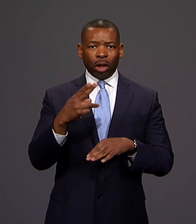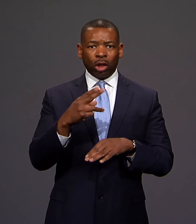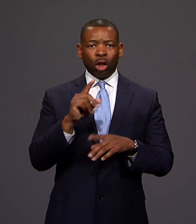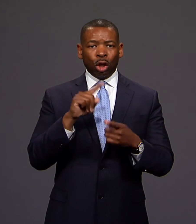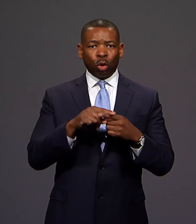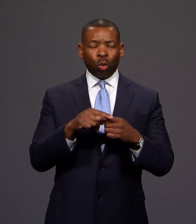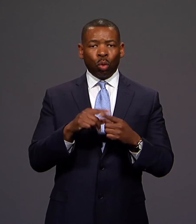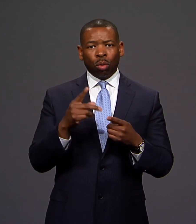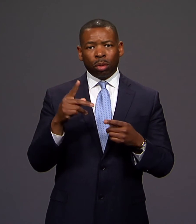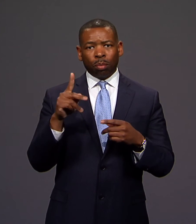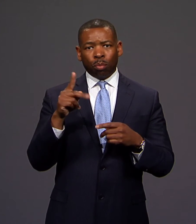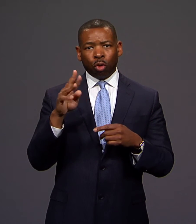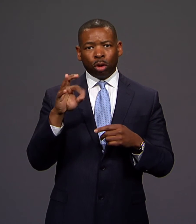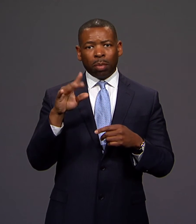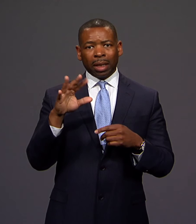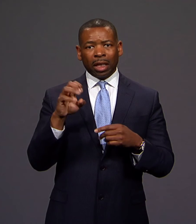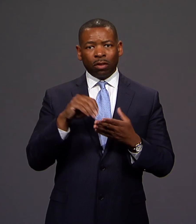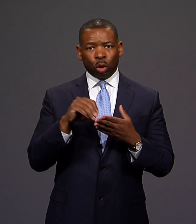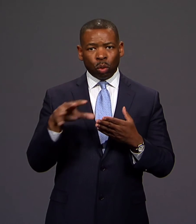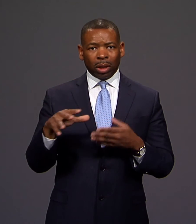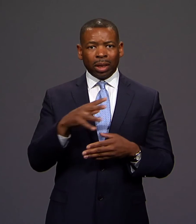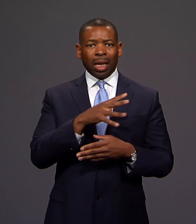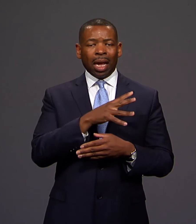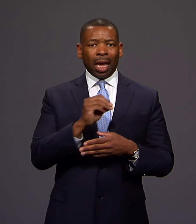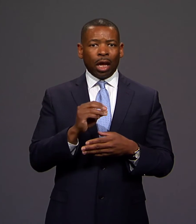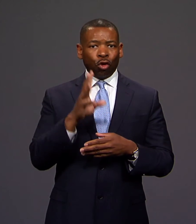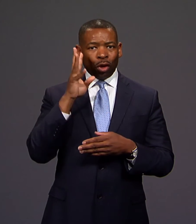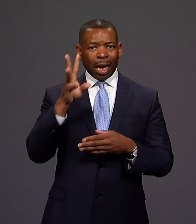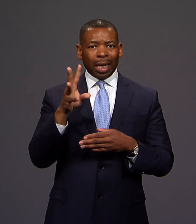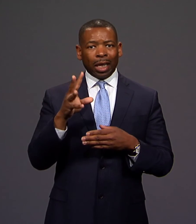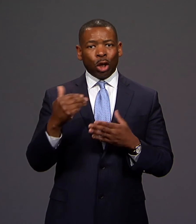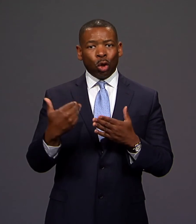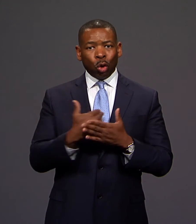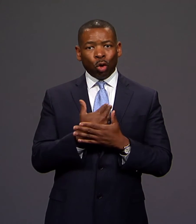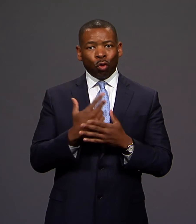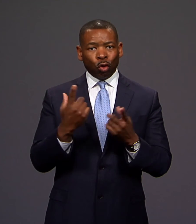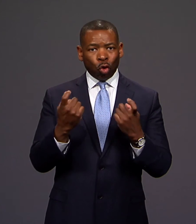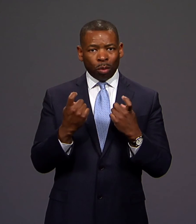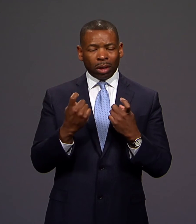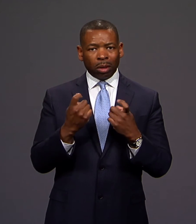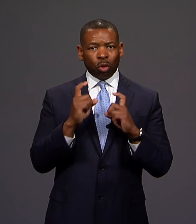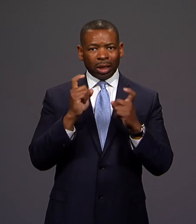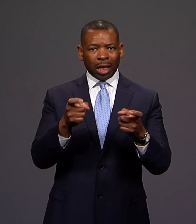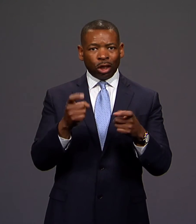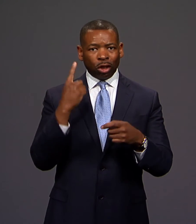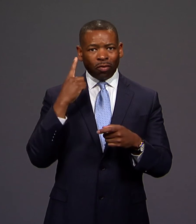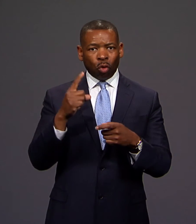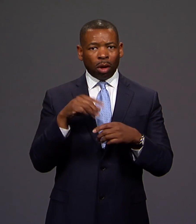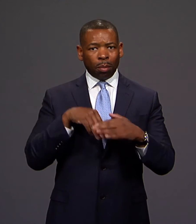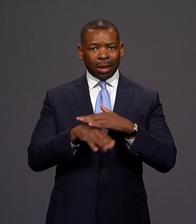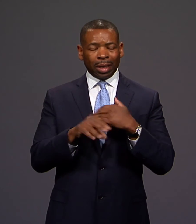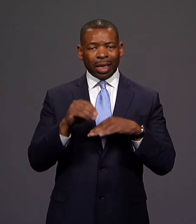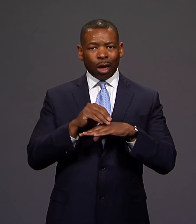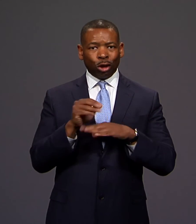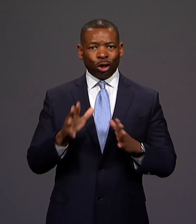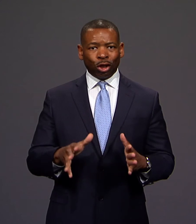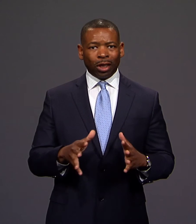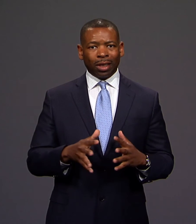to prospective students and created new recruitment presentations for admissions counselors.